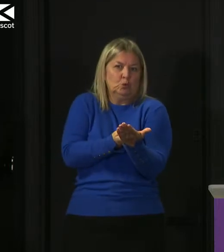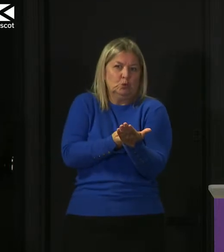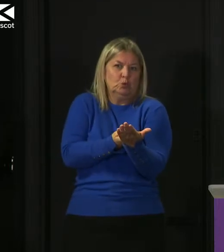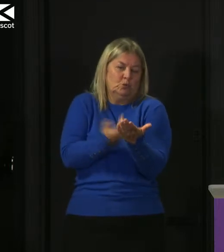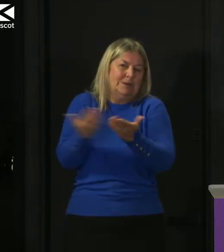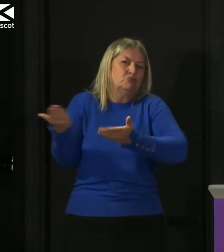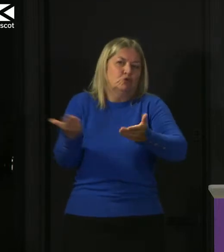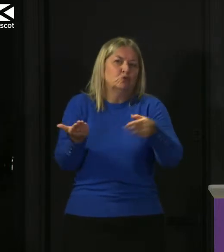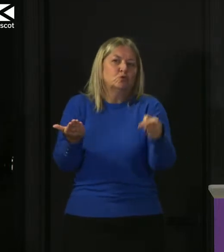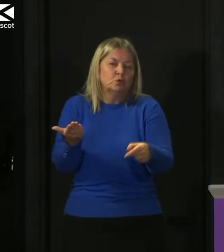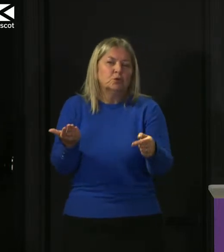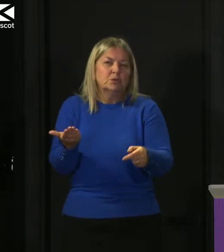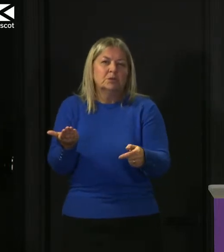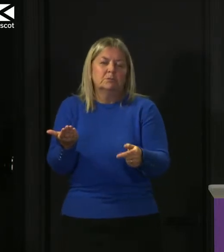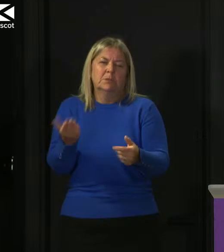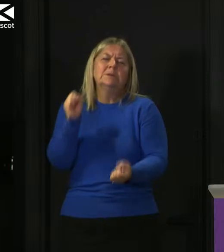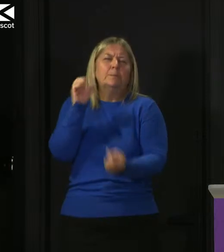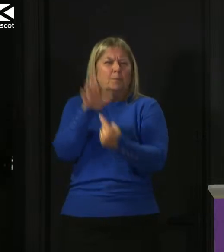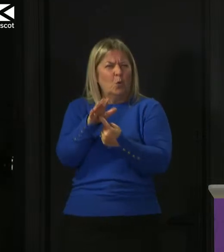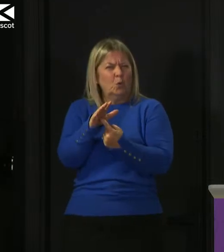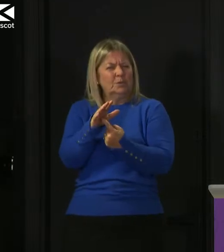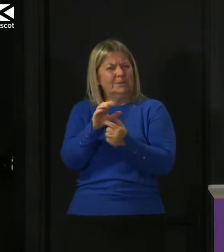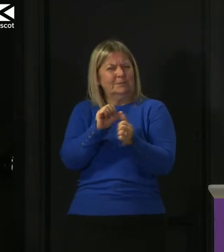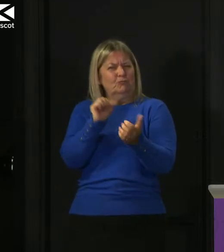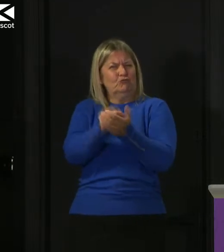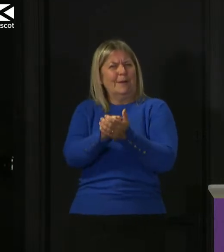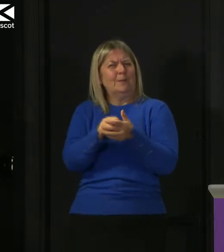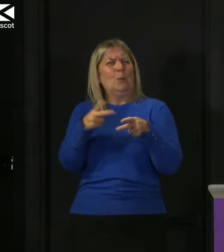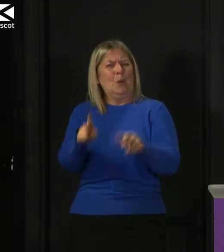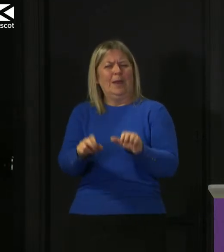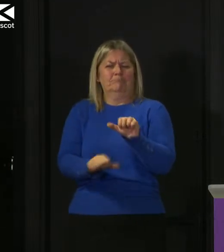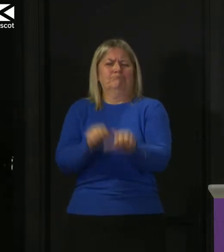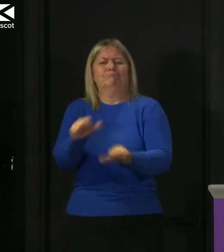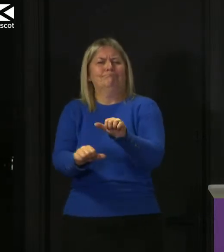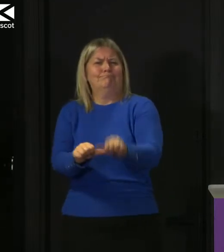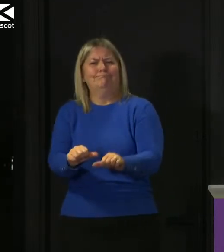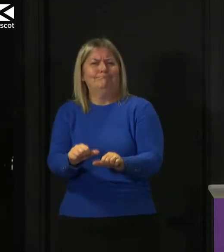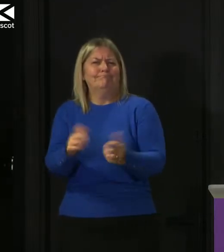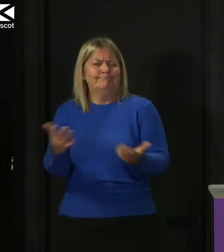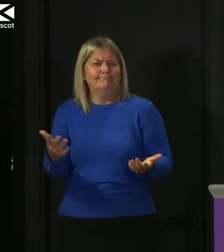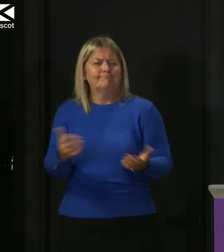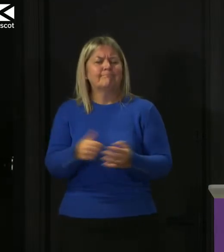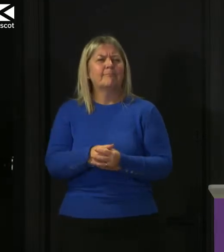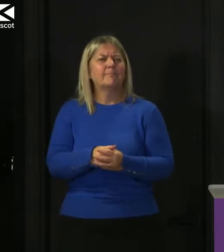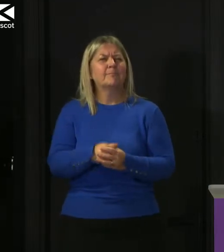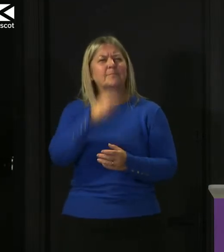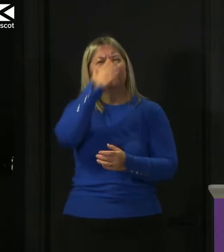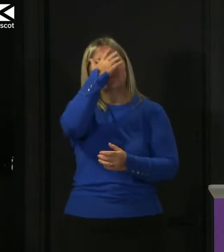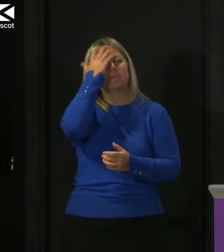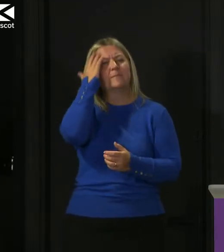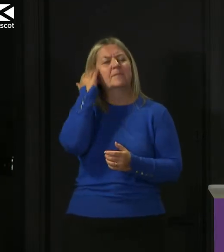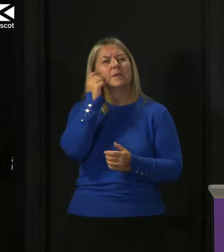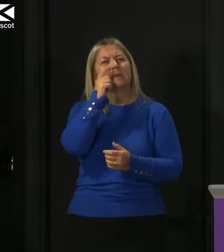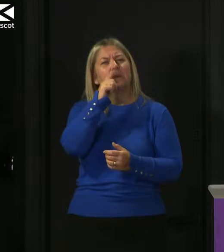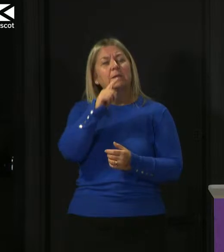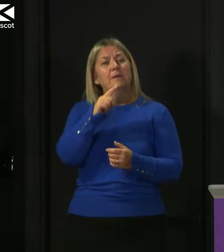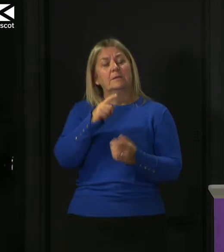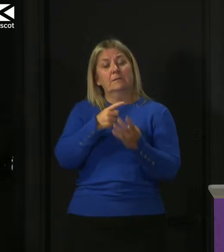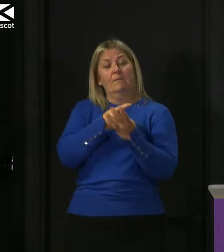really important that we do that in an orderly and systematic way. On the four nations point, I